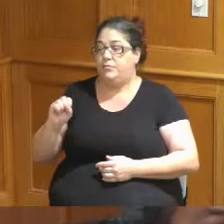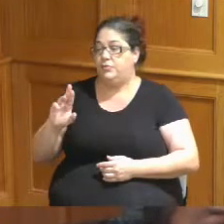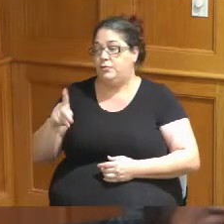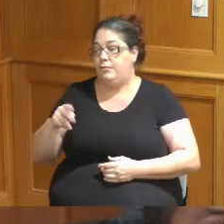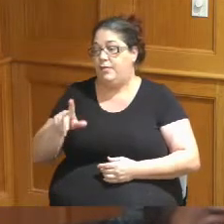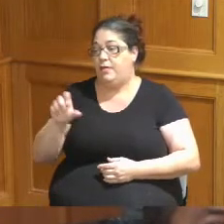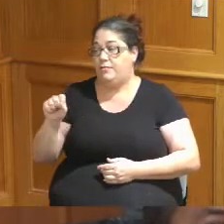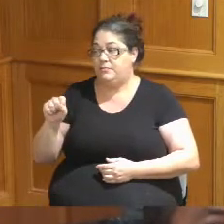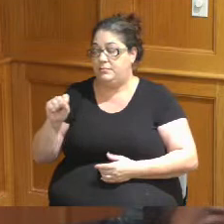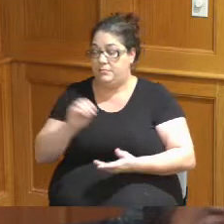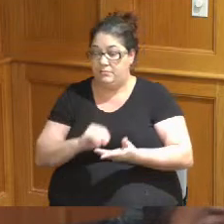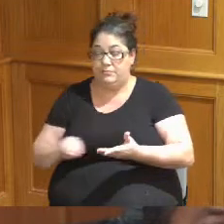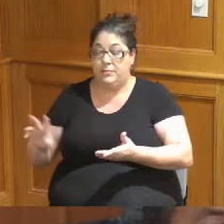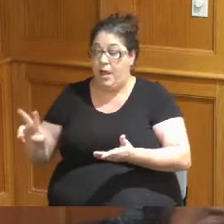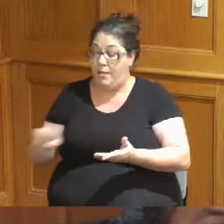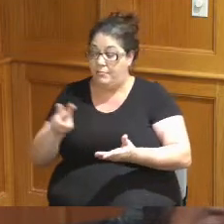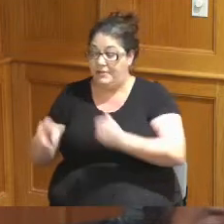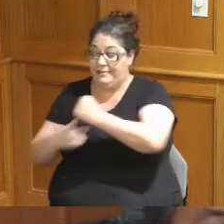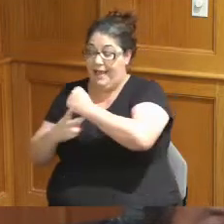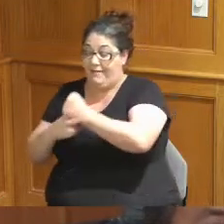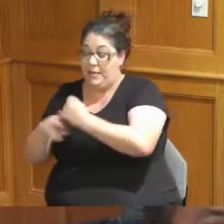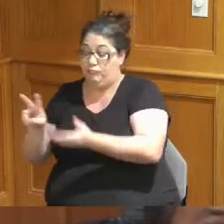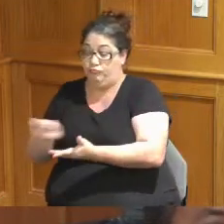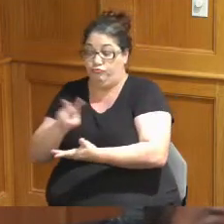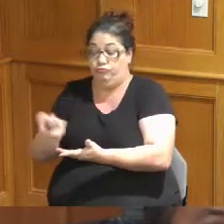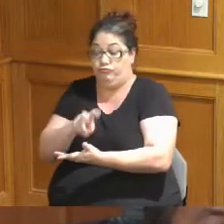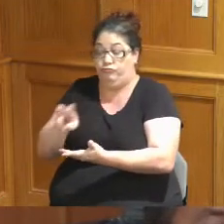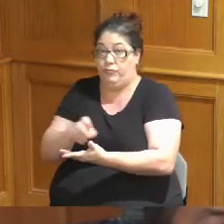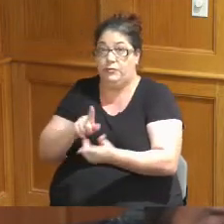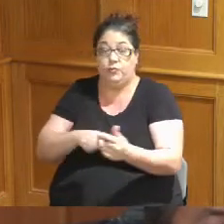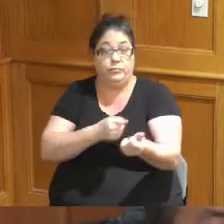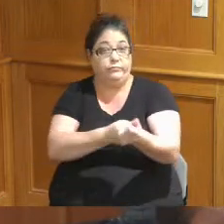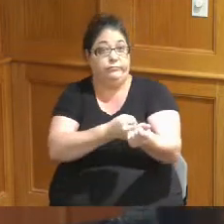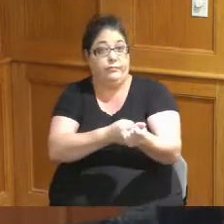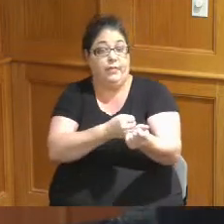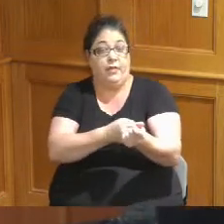which is what we fund capital projects out of based on encumbrances not necessarily